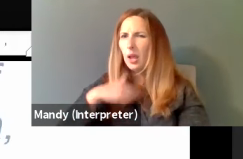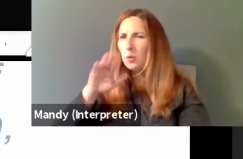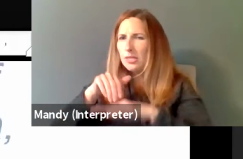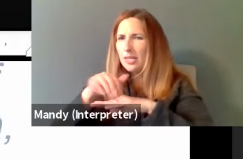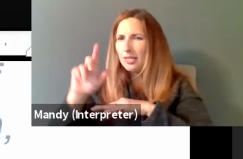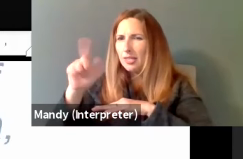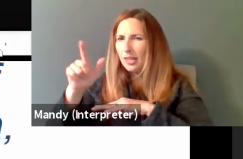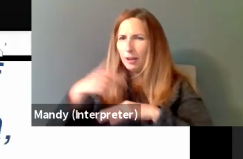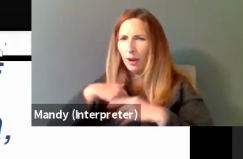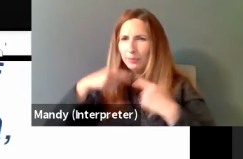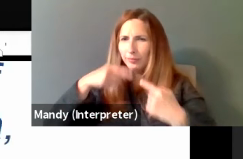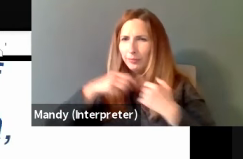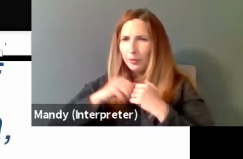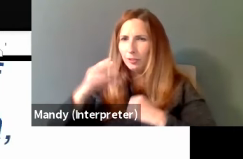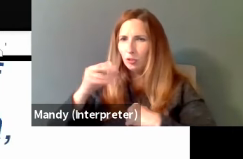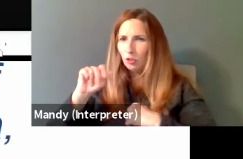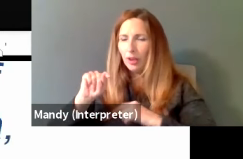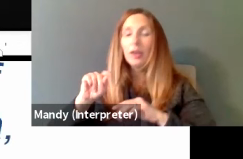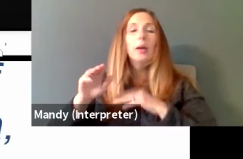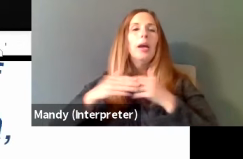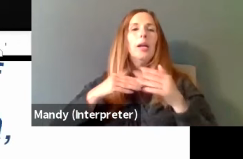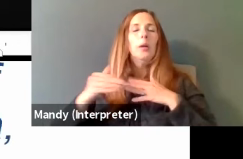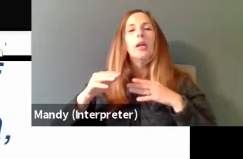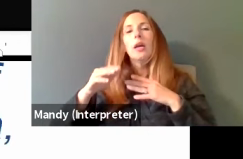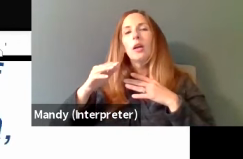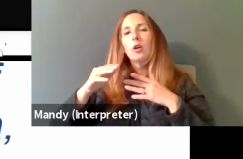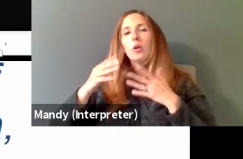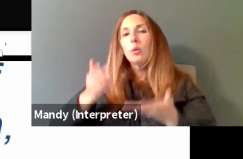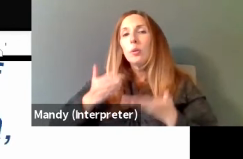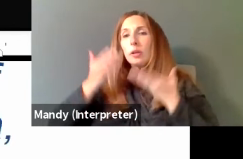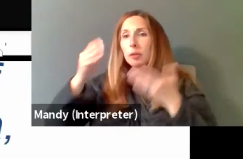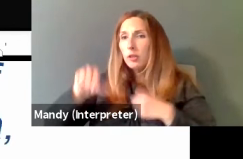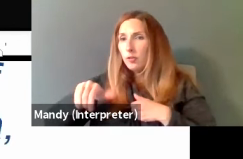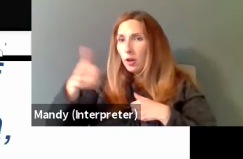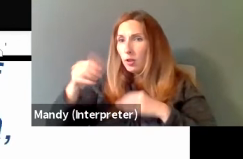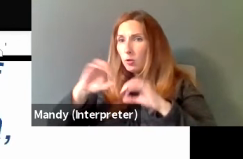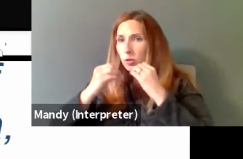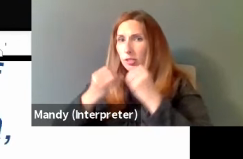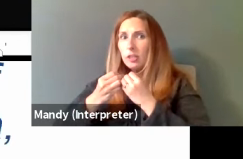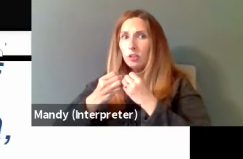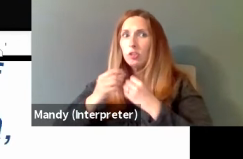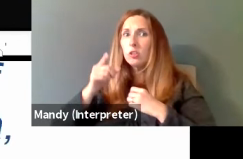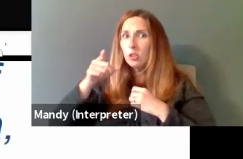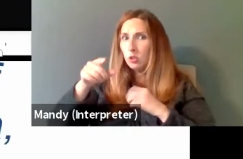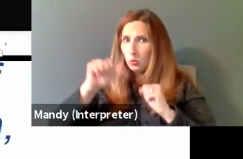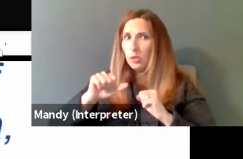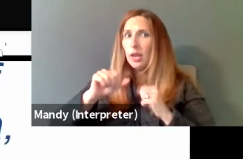But so a suggestion for other orgs is you can reference that four factor analysis or not